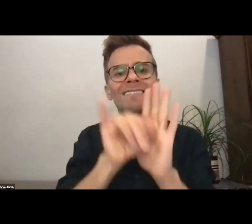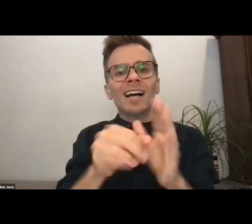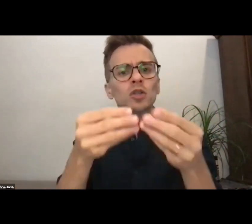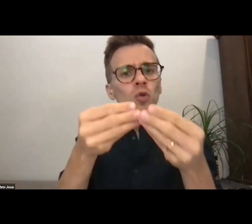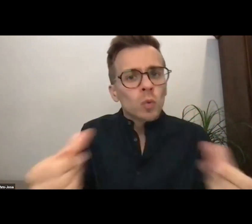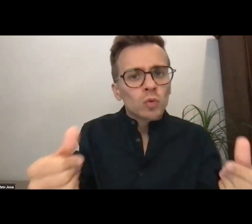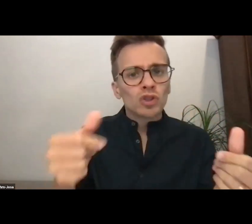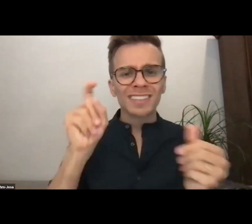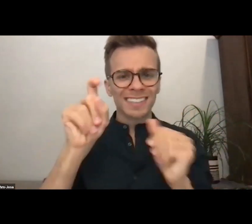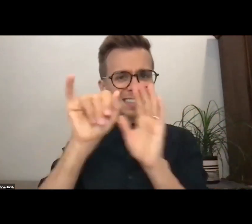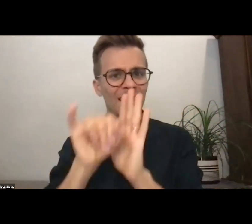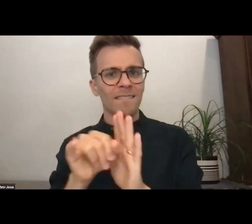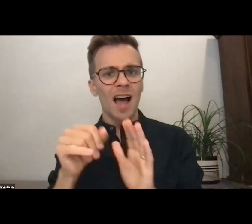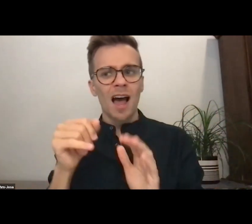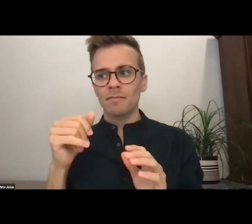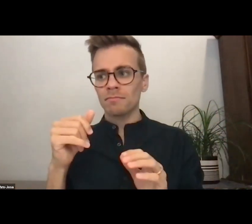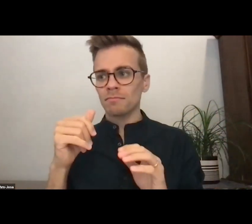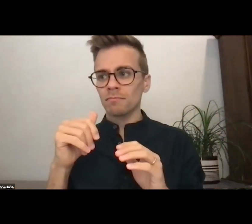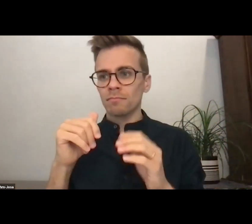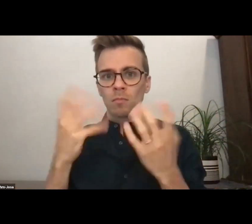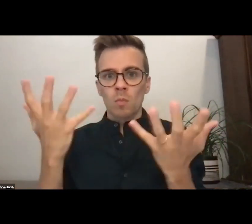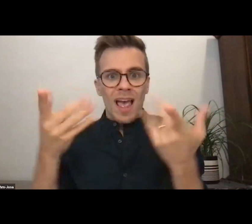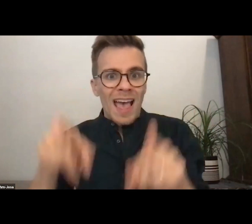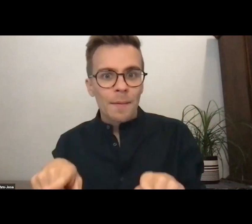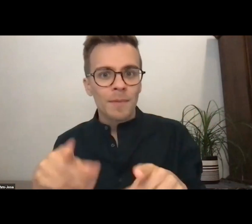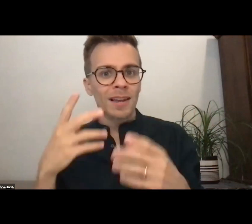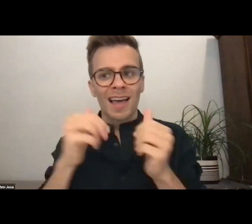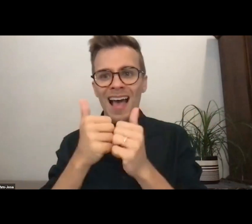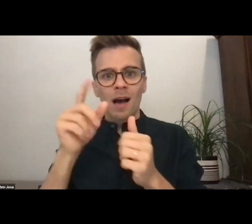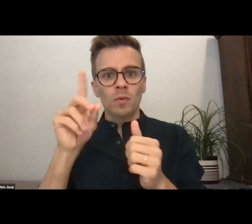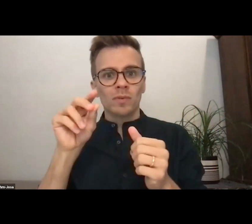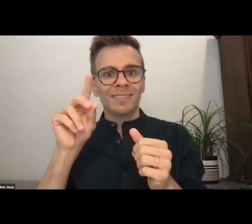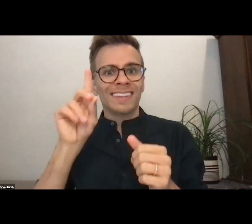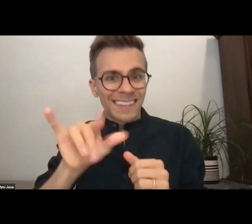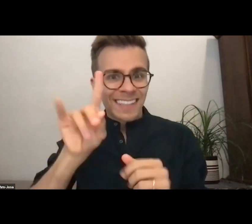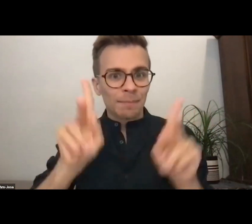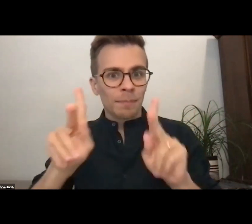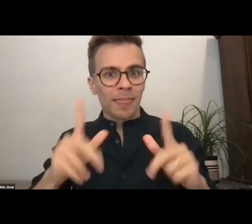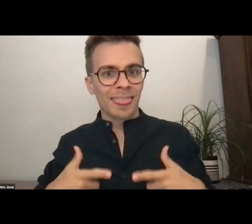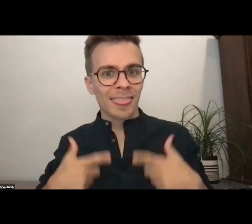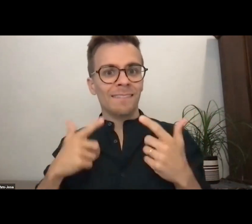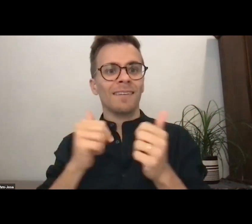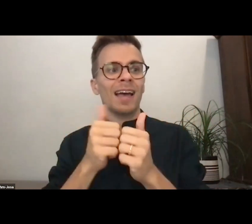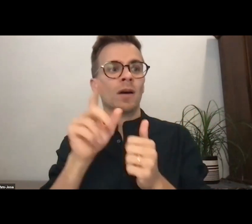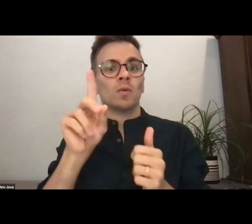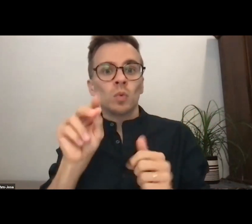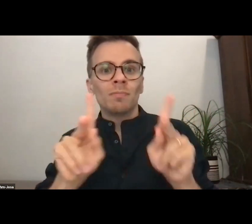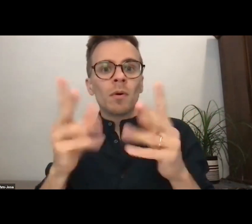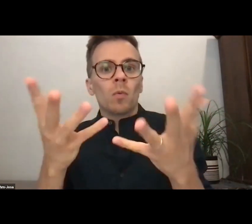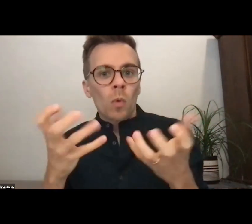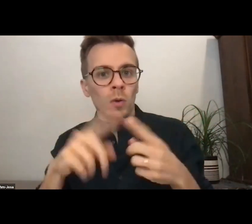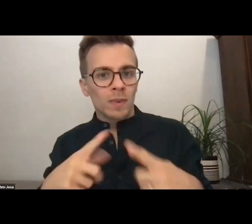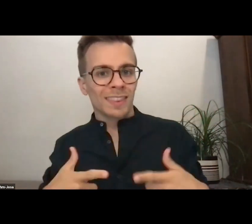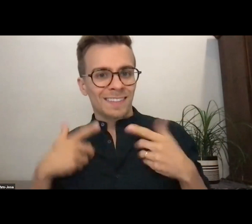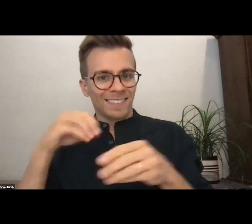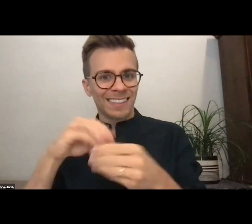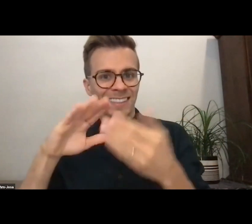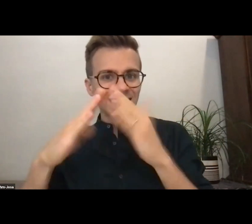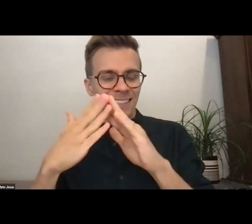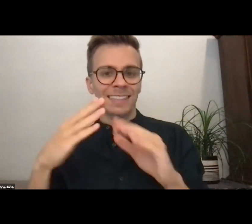Overall, we need to look at the situation to figure out solutions like: Do people want